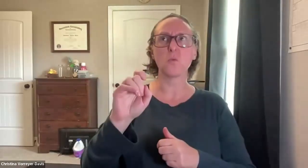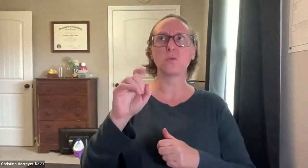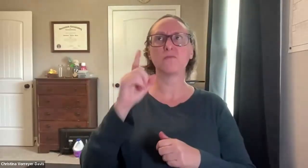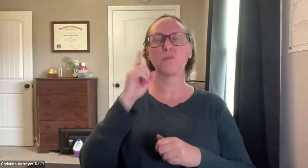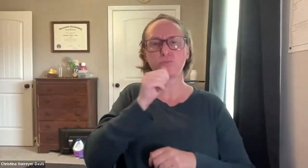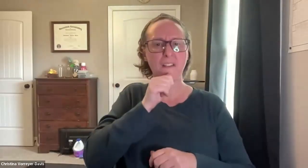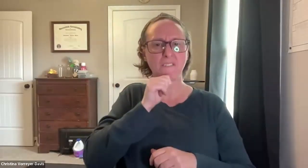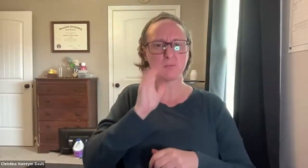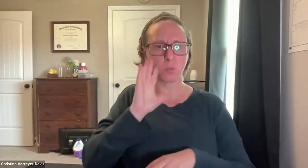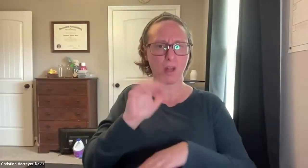They're gonna identify--